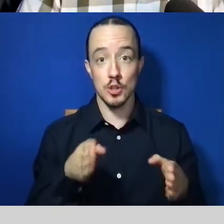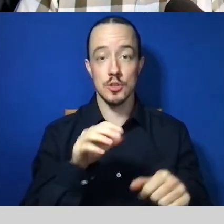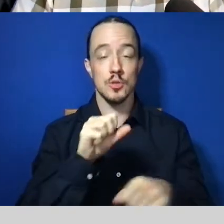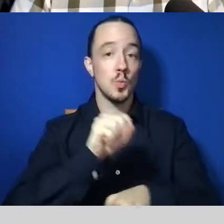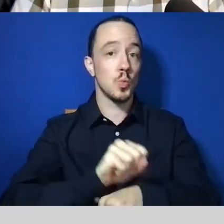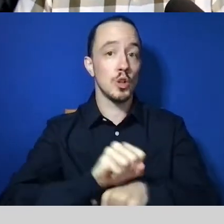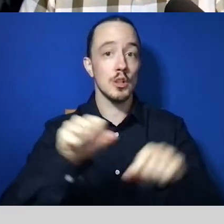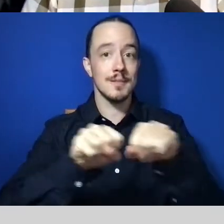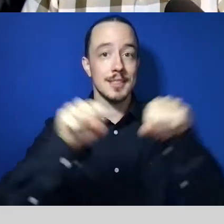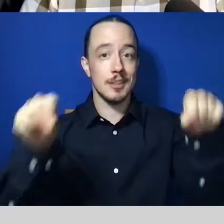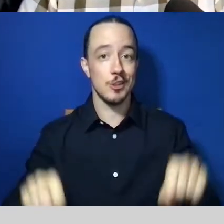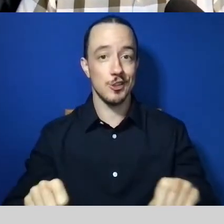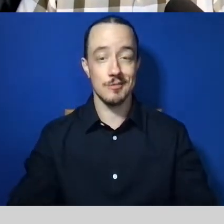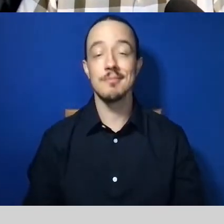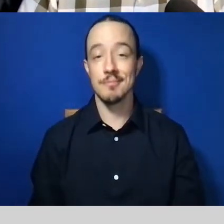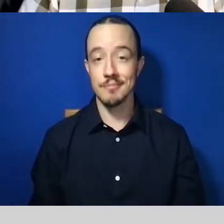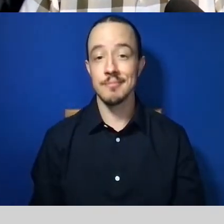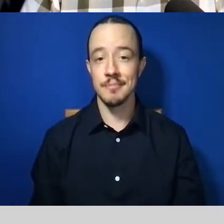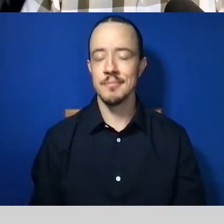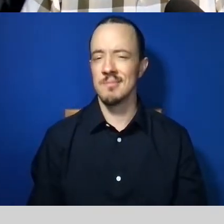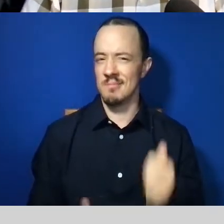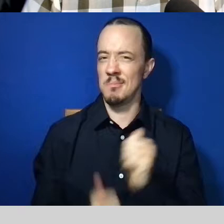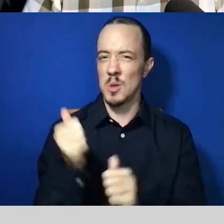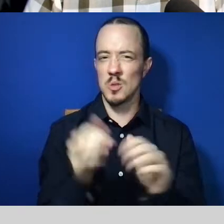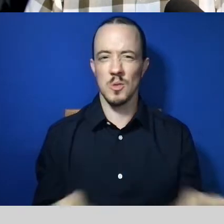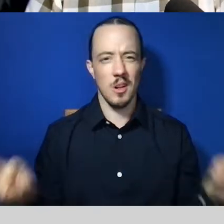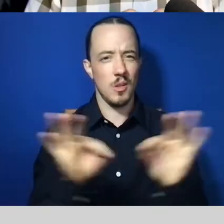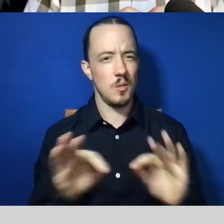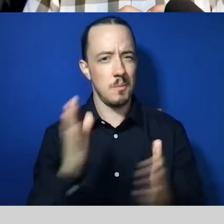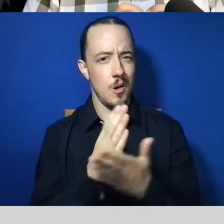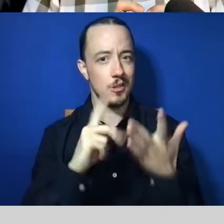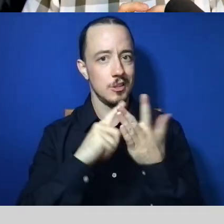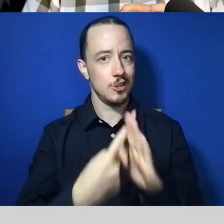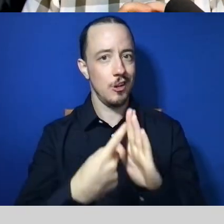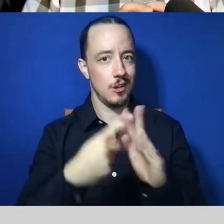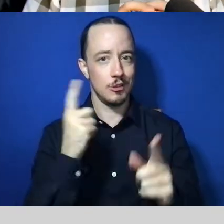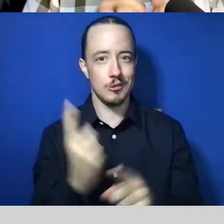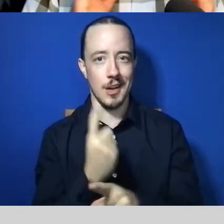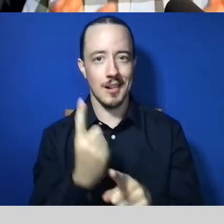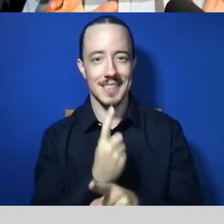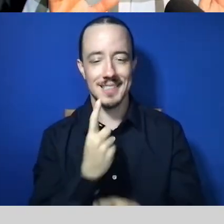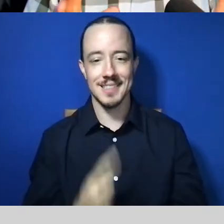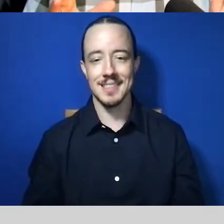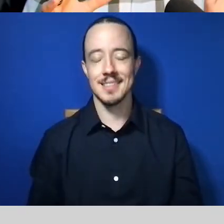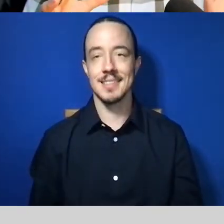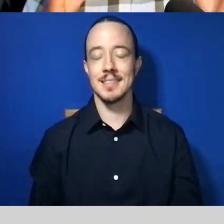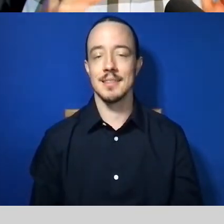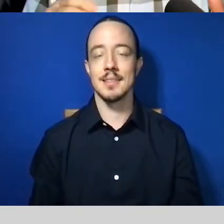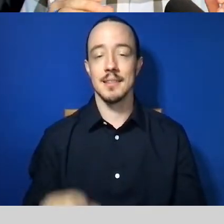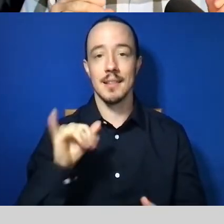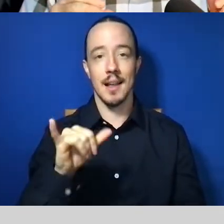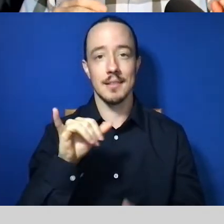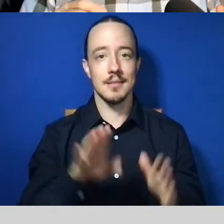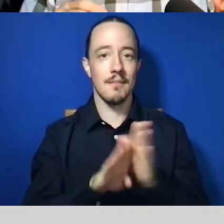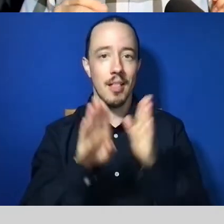That's probably one of the most critical parts to getting this started correctly, is that developer experience on their local workstation.